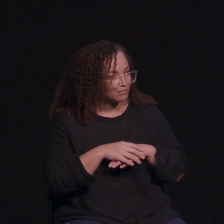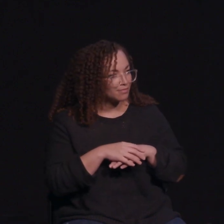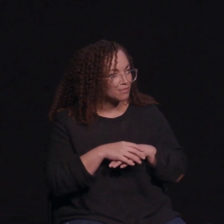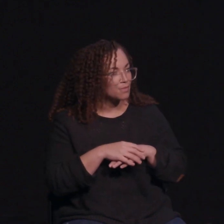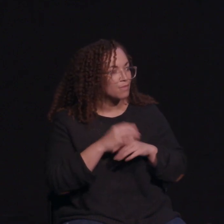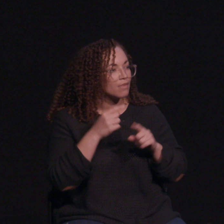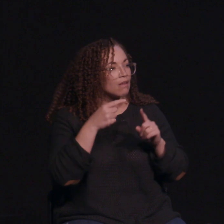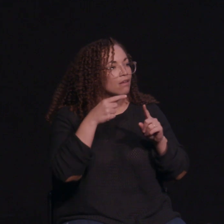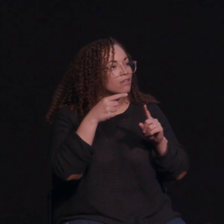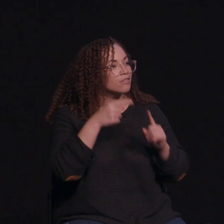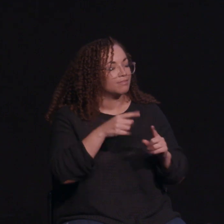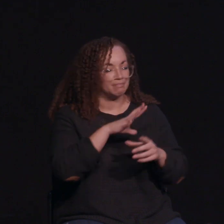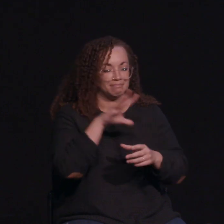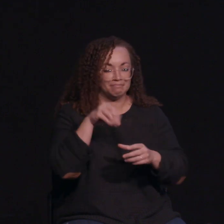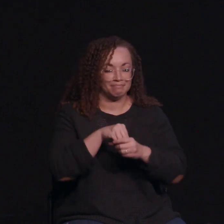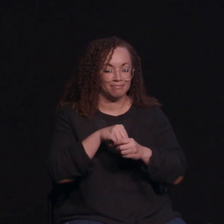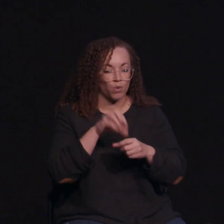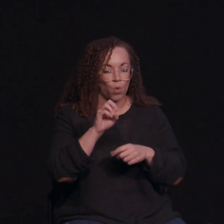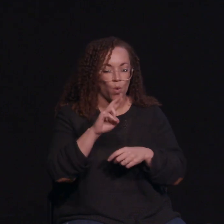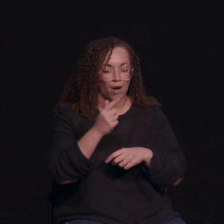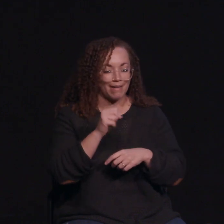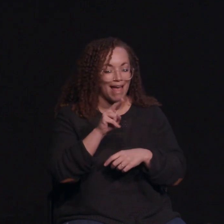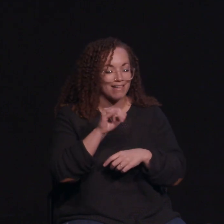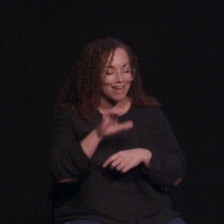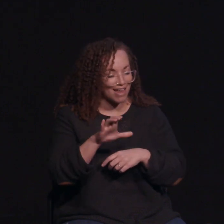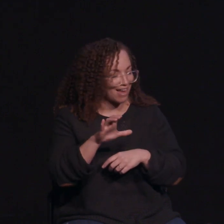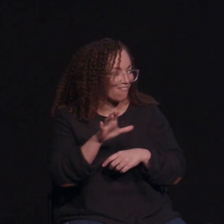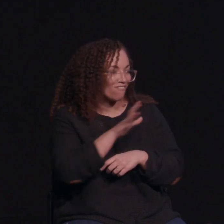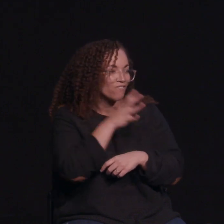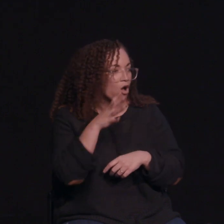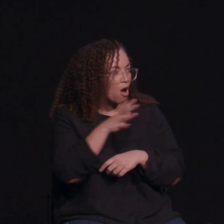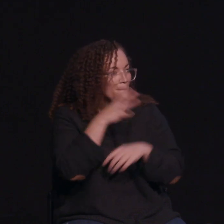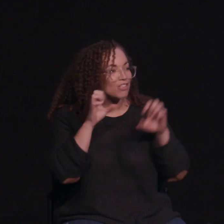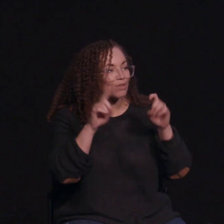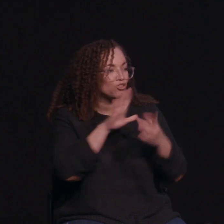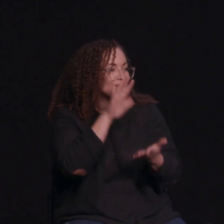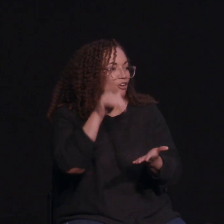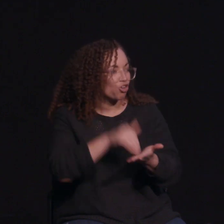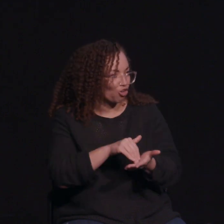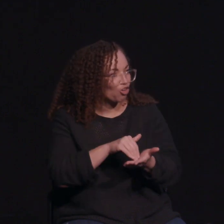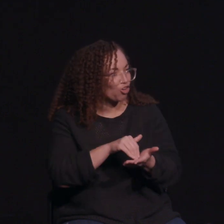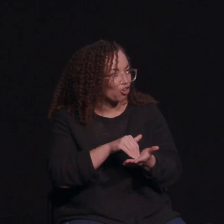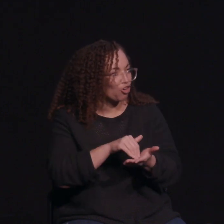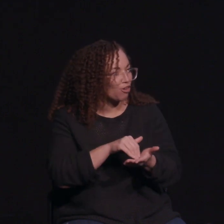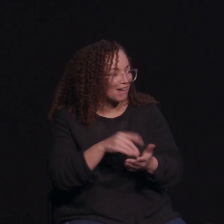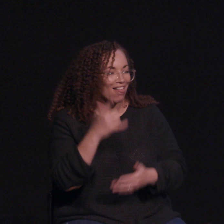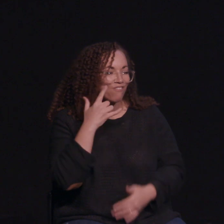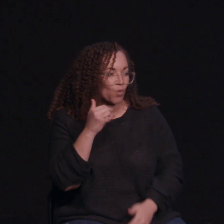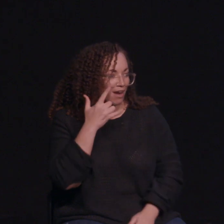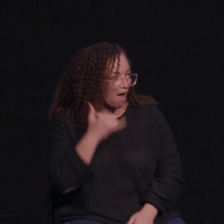orchard, and educational center located in Northern California. Yes, give up her too.